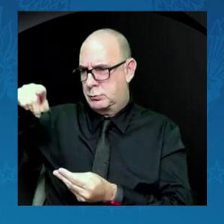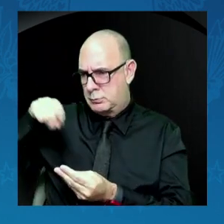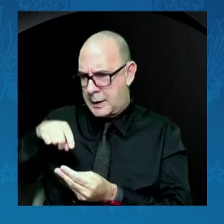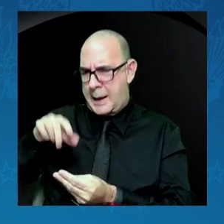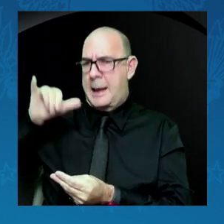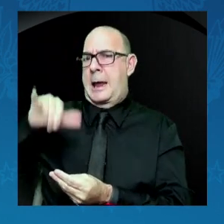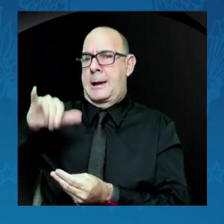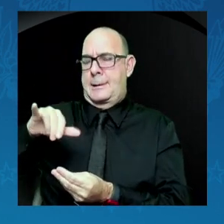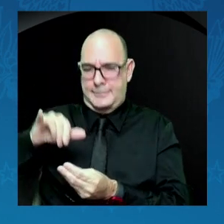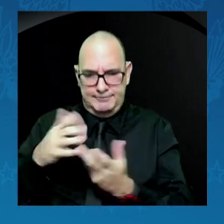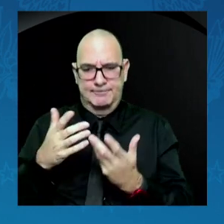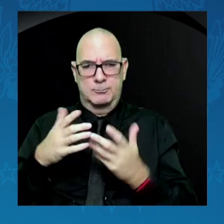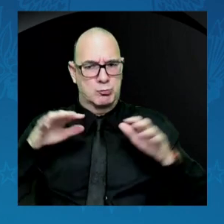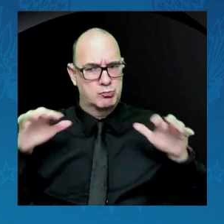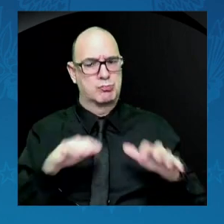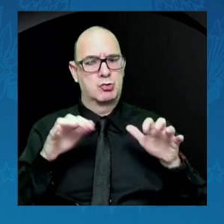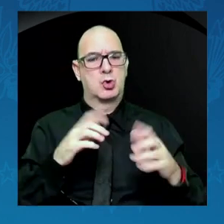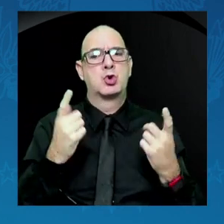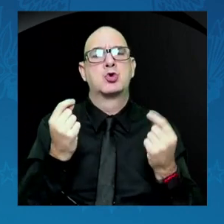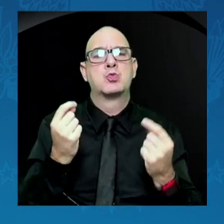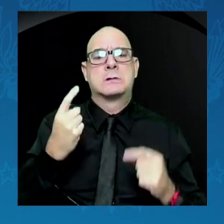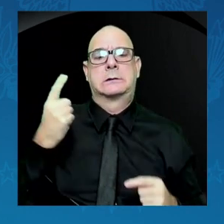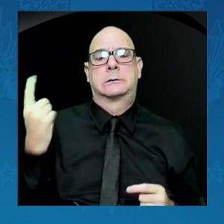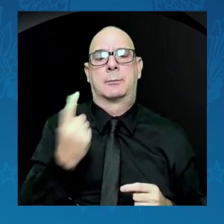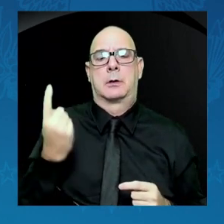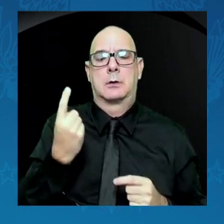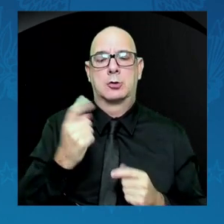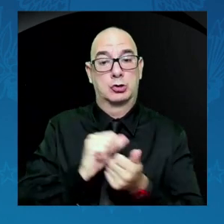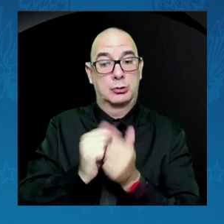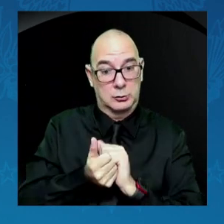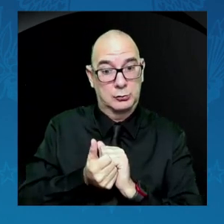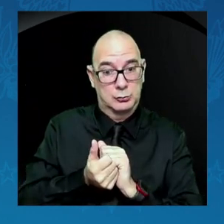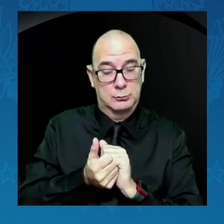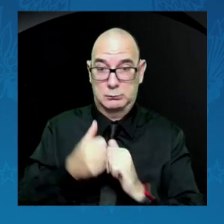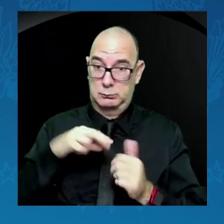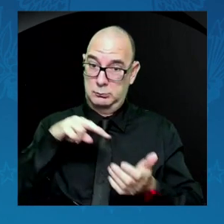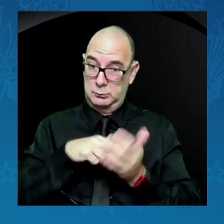the impacts of climate change will only get worse